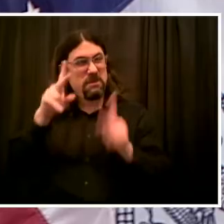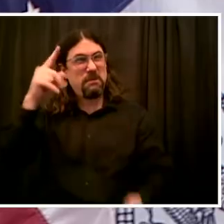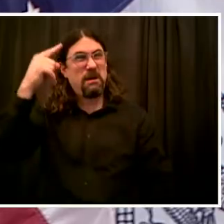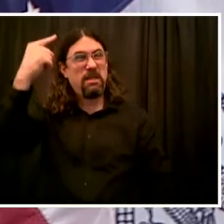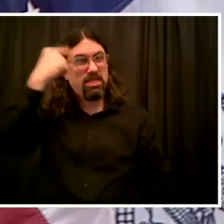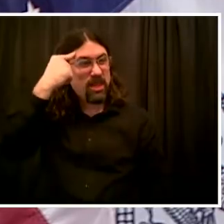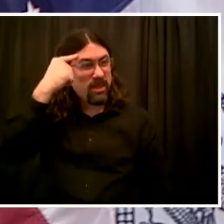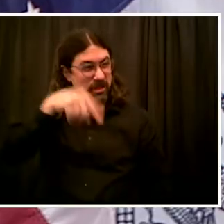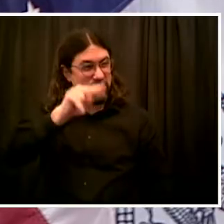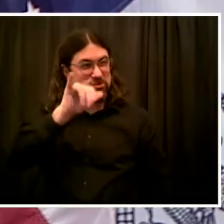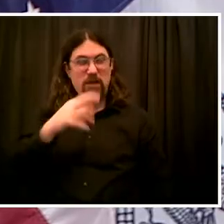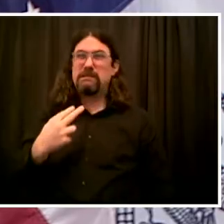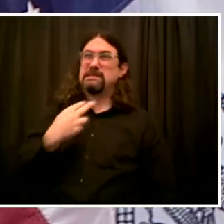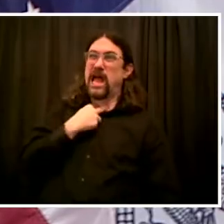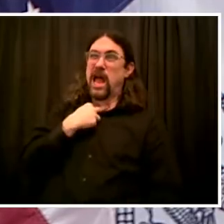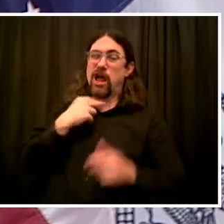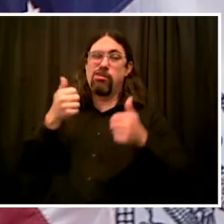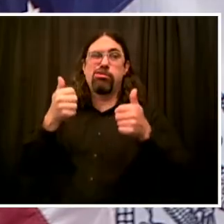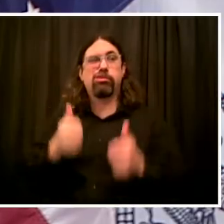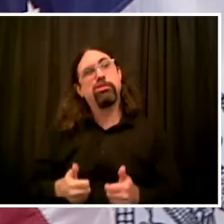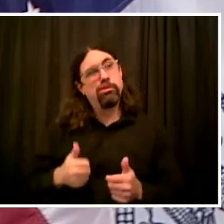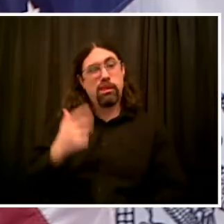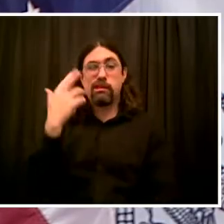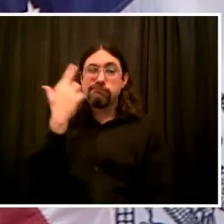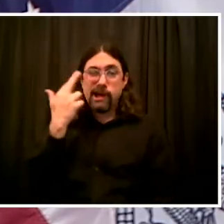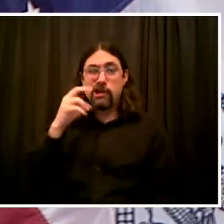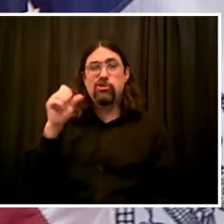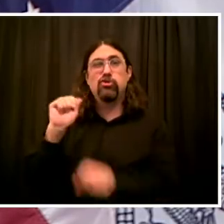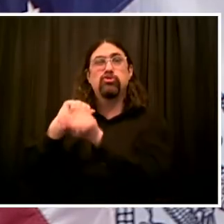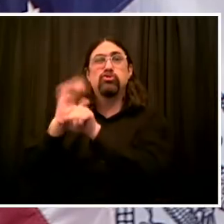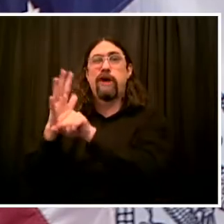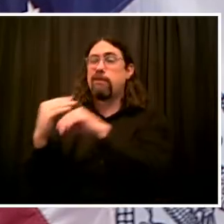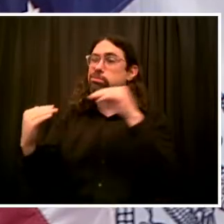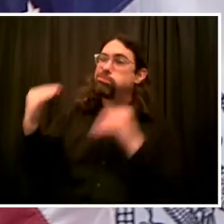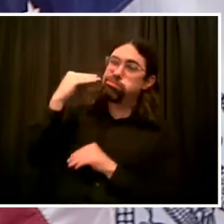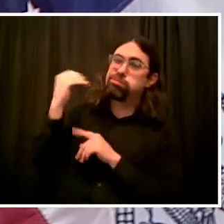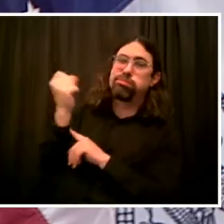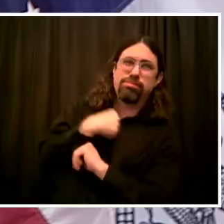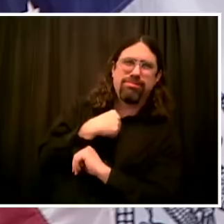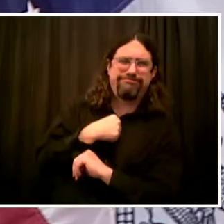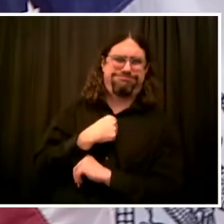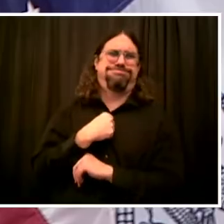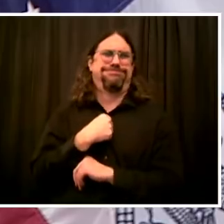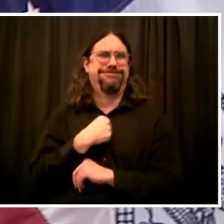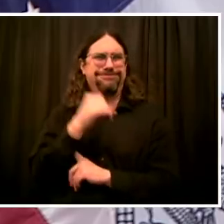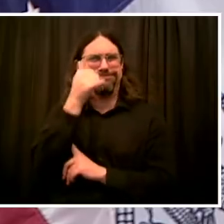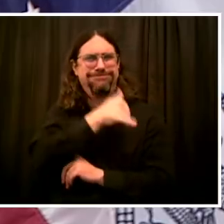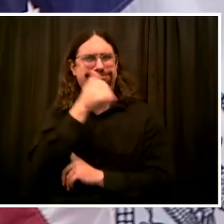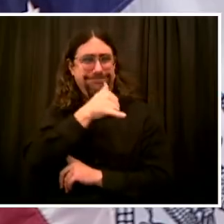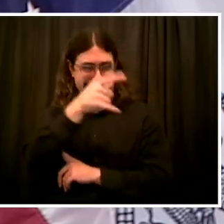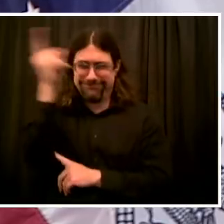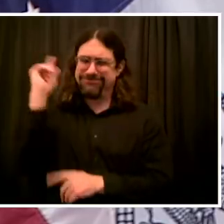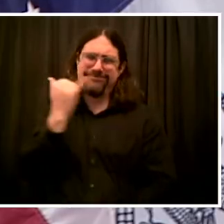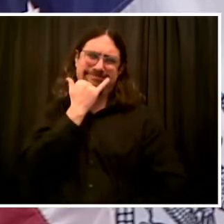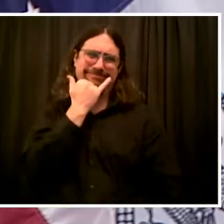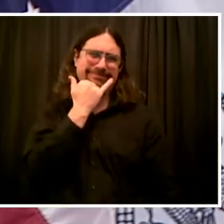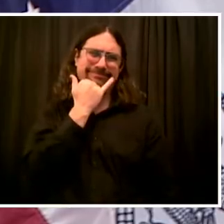FRONT THEY'VE GOT IT ALL WRONG. THIS WAS PREDICTED EVEN